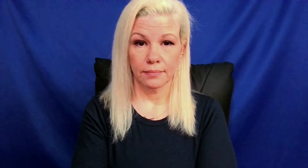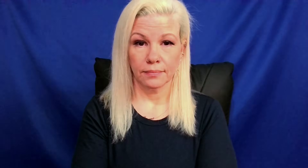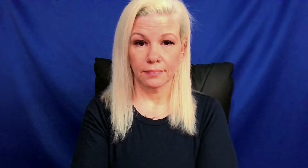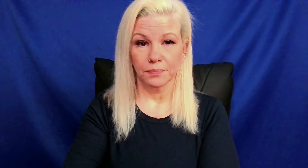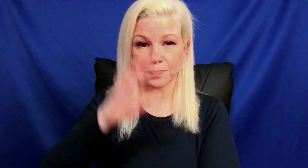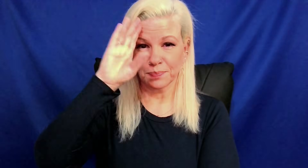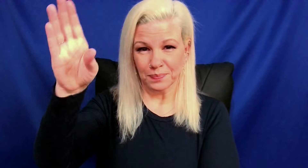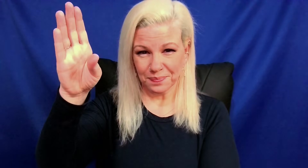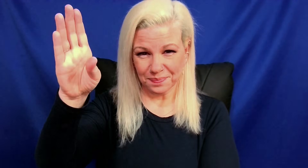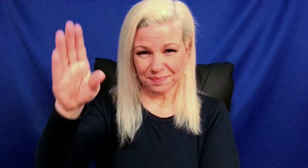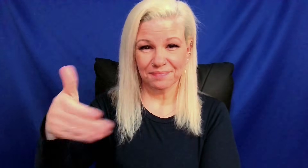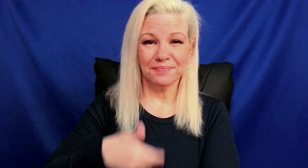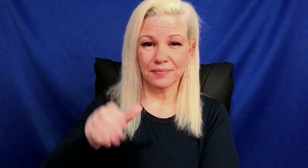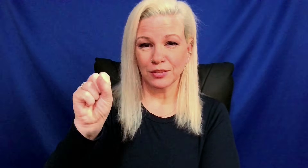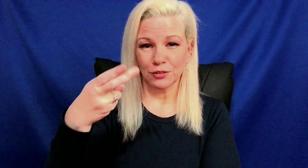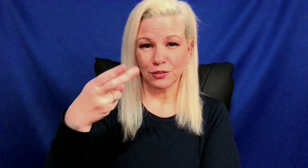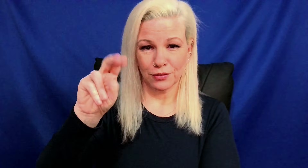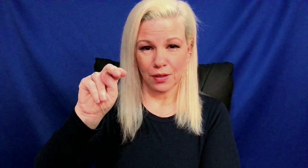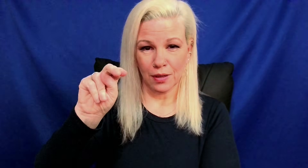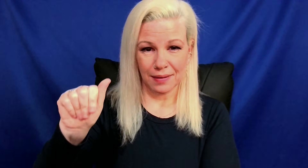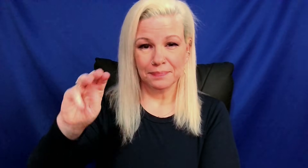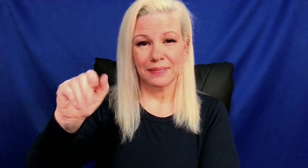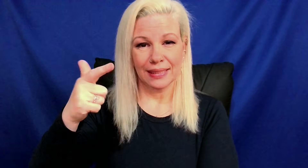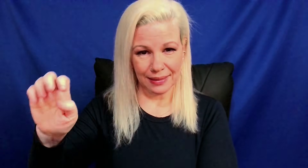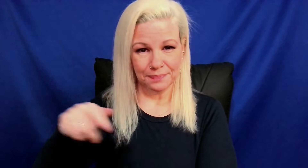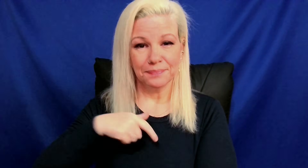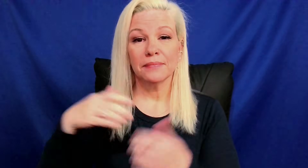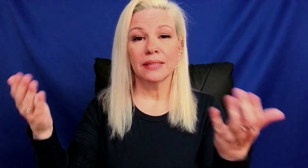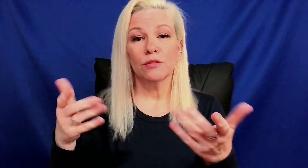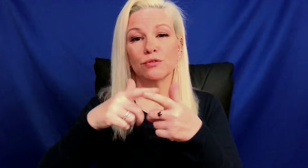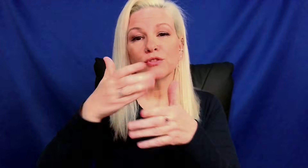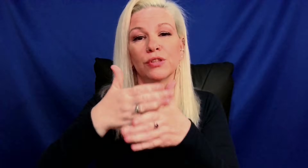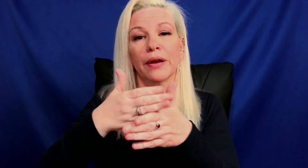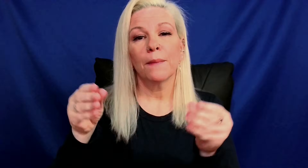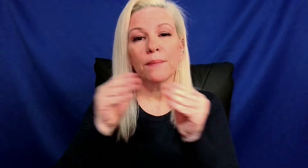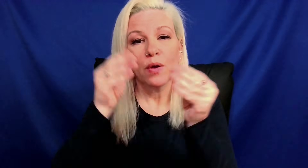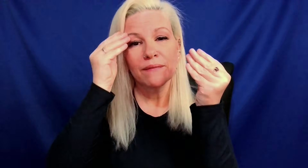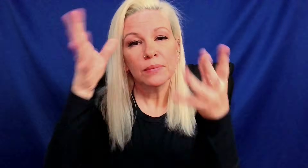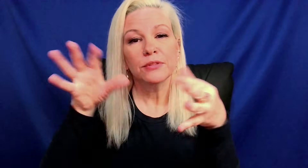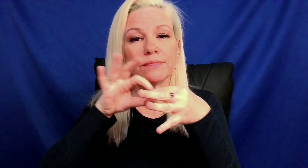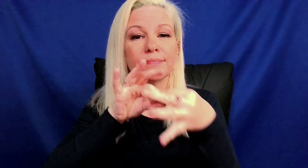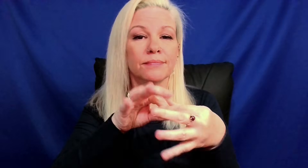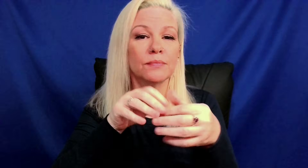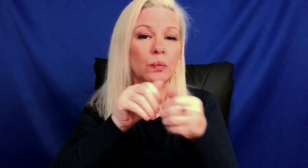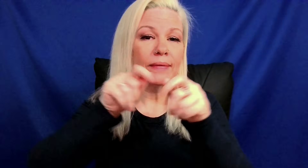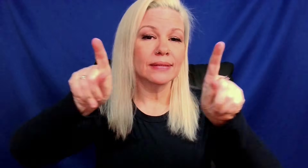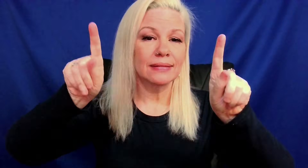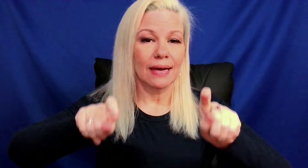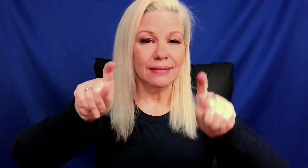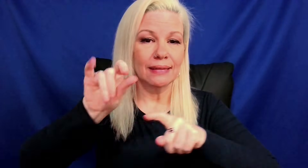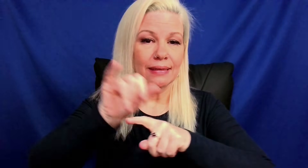Hello, I'm Shonna Magee, and I'm here to share more information about testing industry standards.